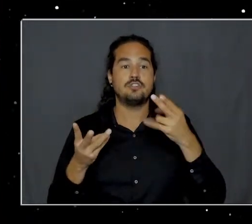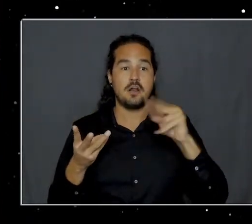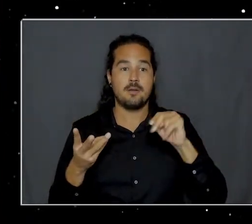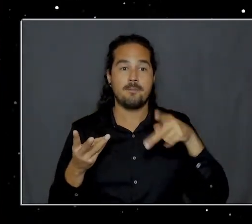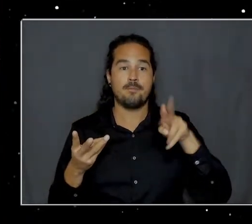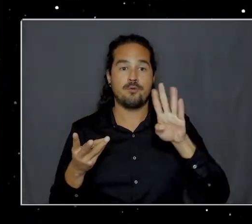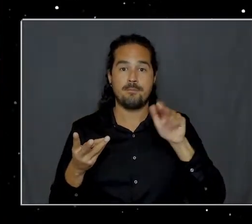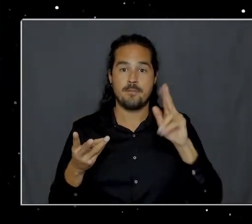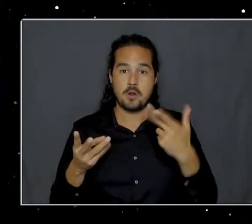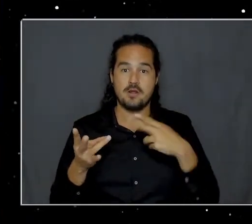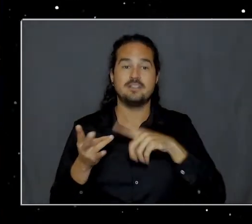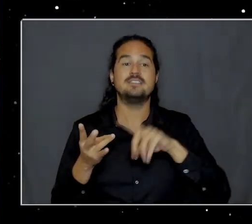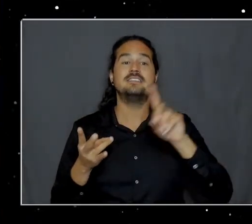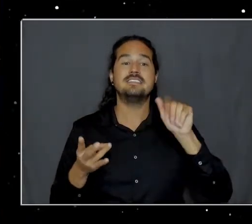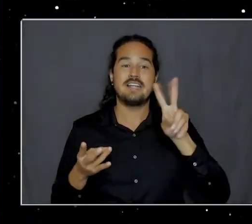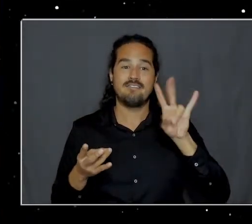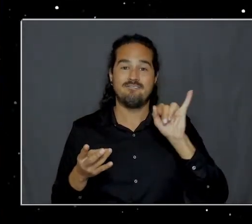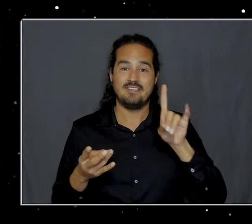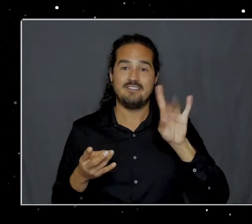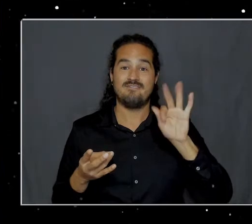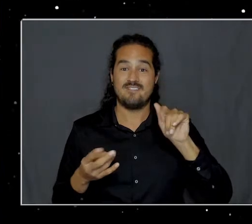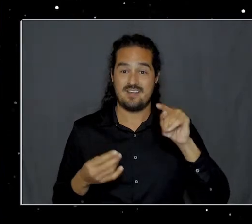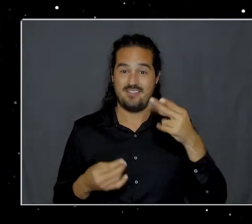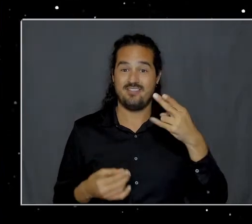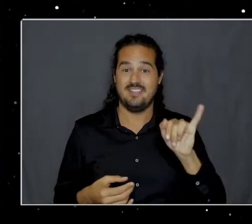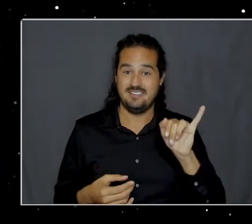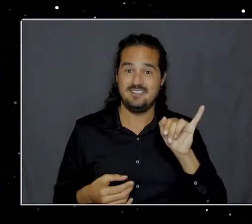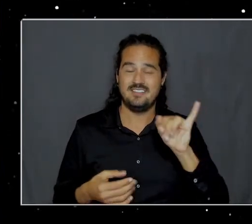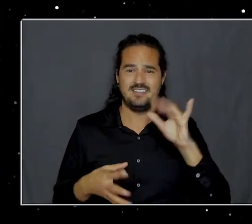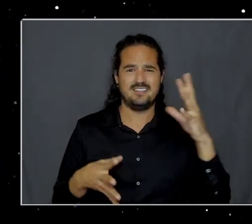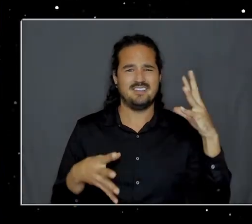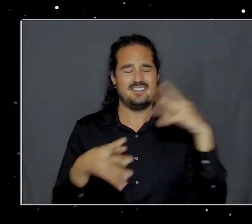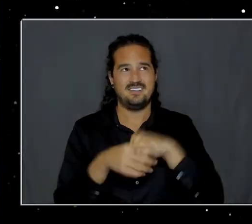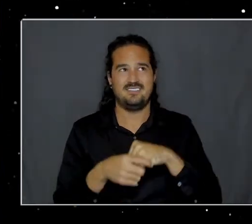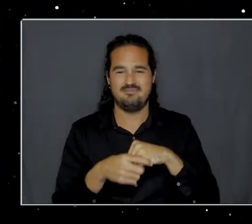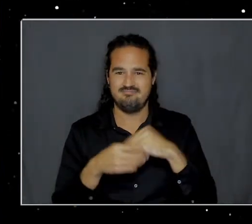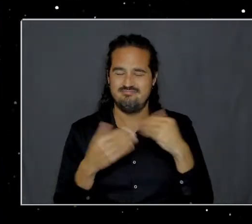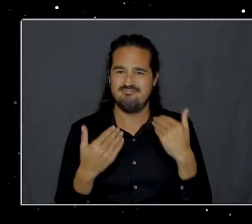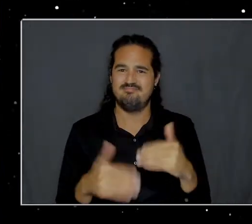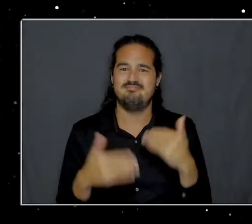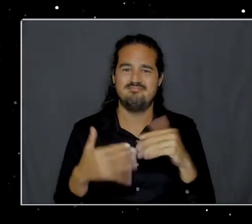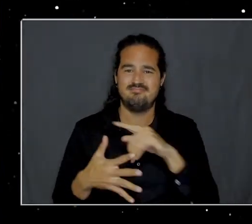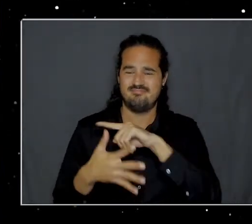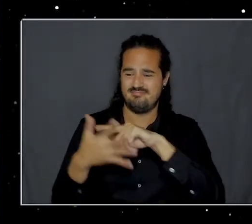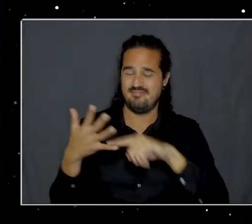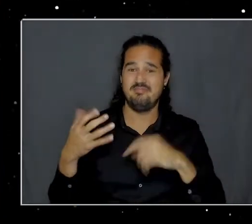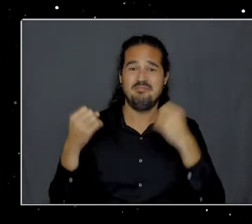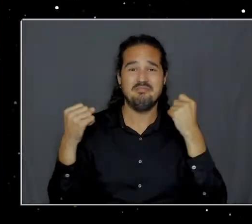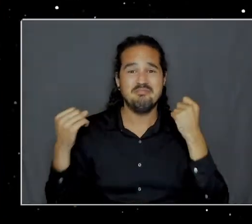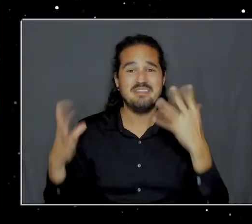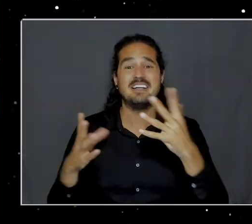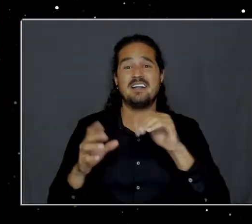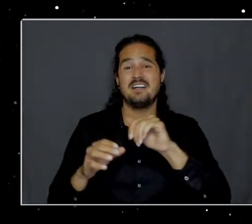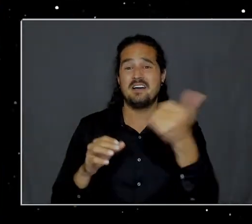DAVID FATHI IS ANOTHER ONE WHO I CERTAINLY NEED TO INCLUDE.